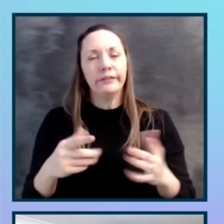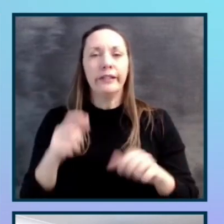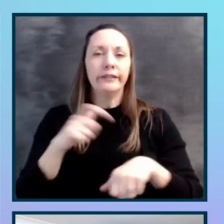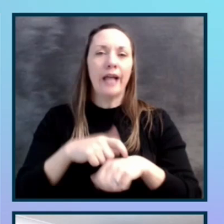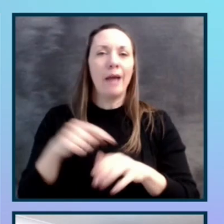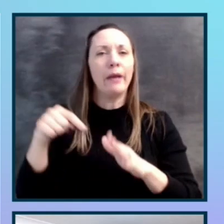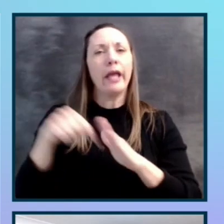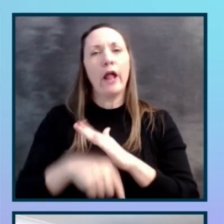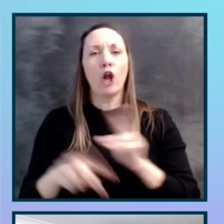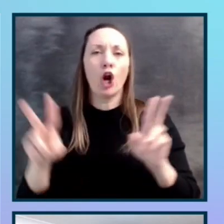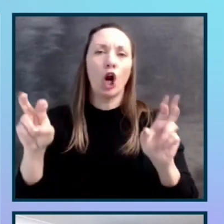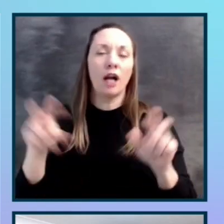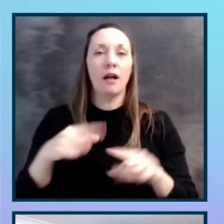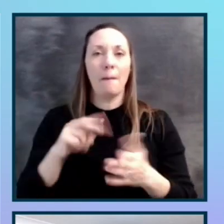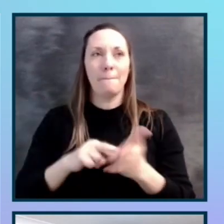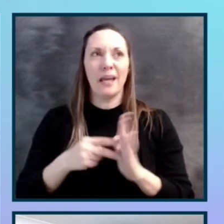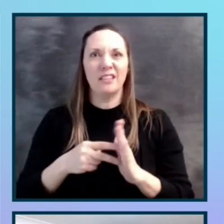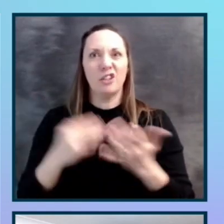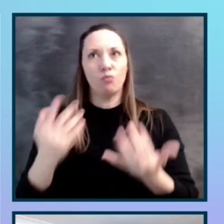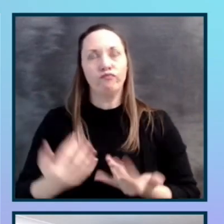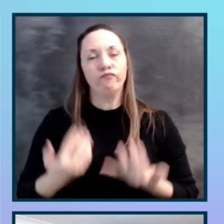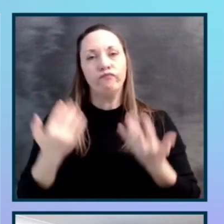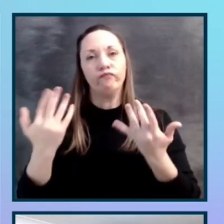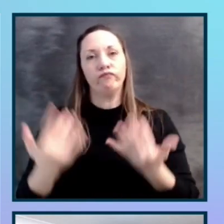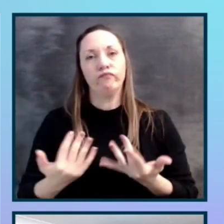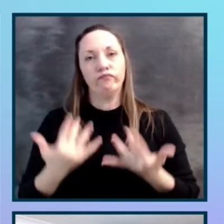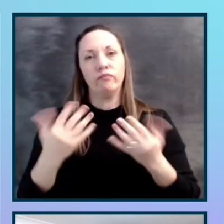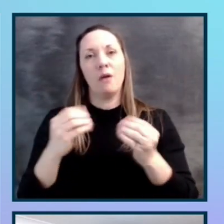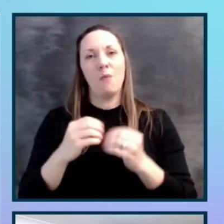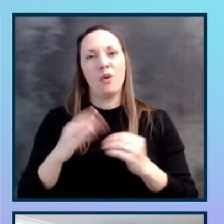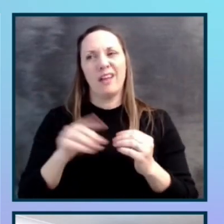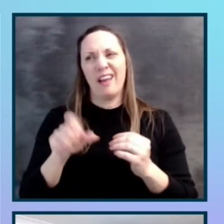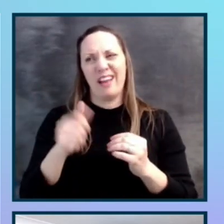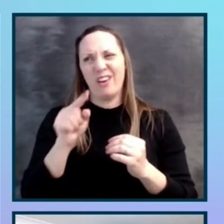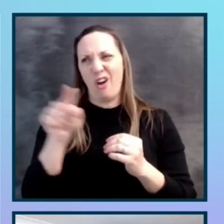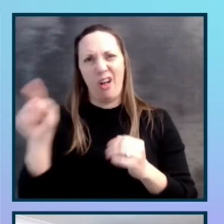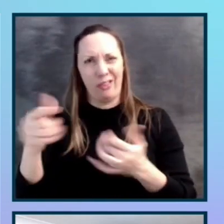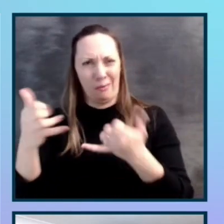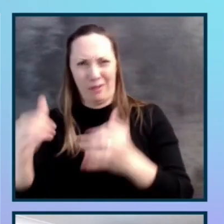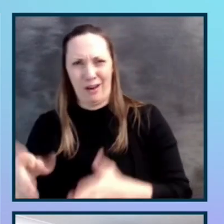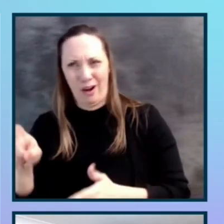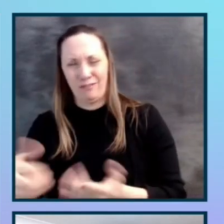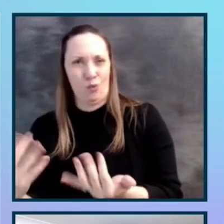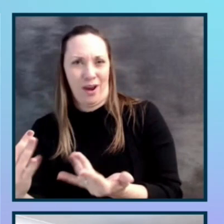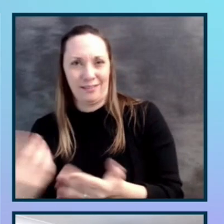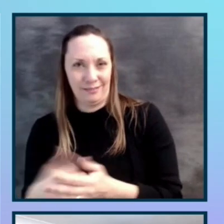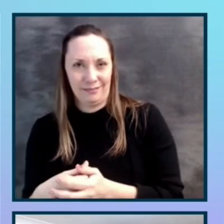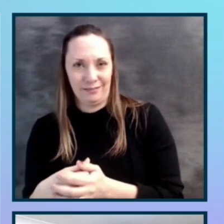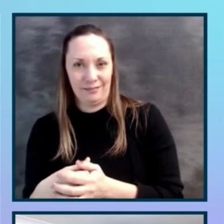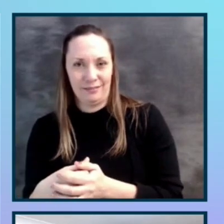that you are waiting far longer than any sight player would have to pretty much ever to get the same information,